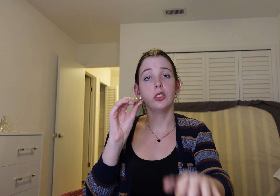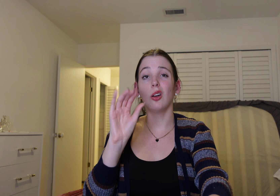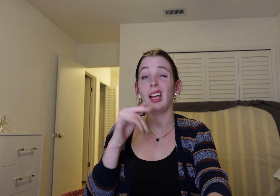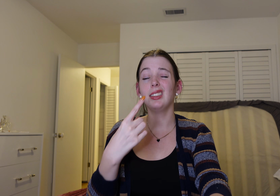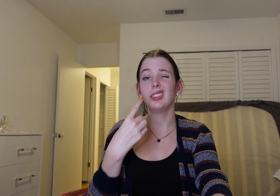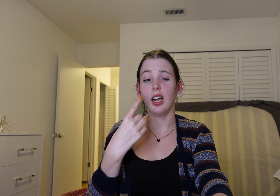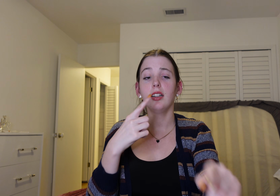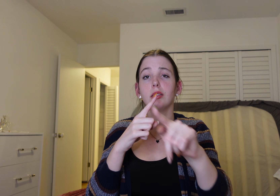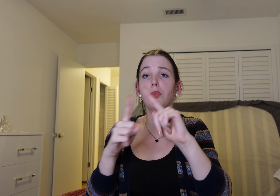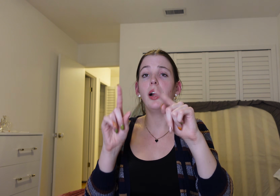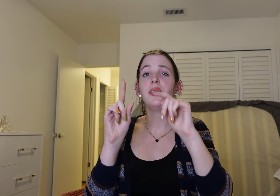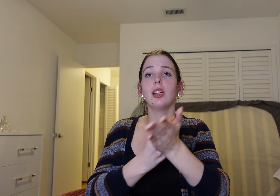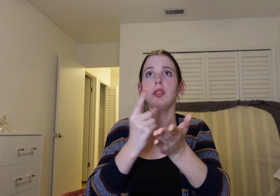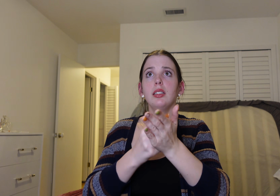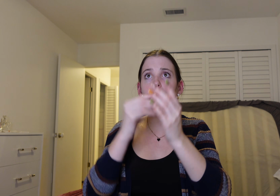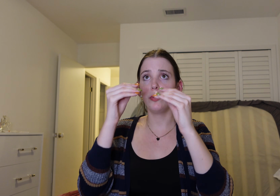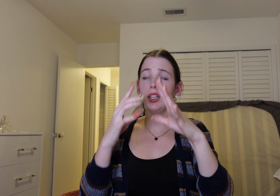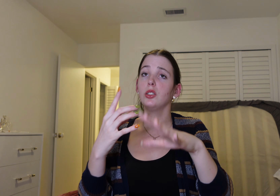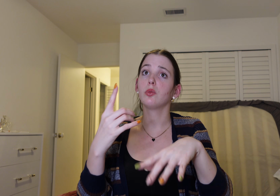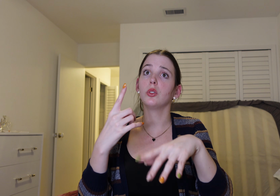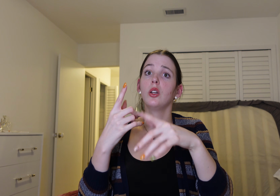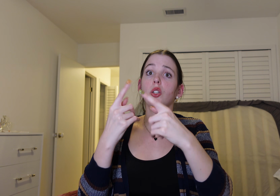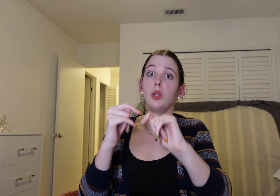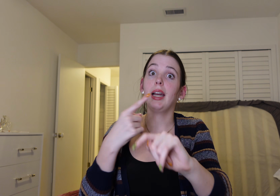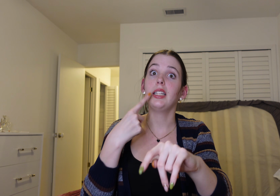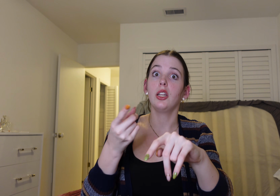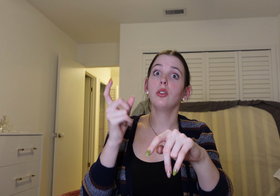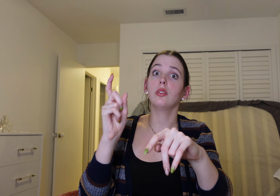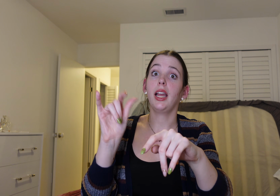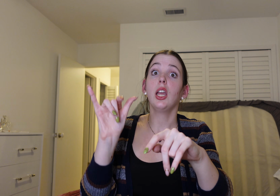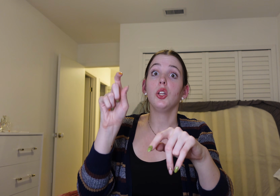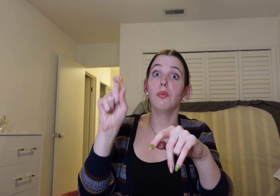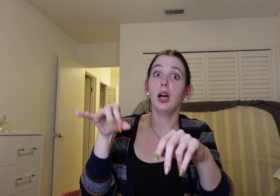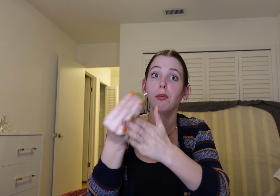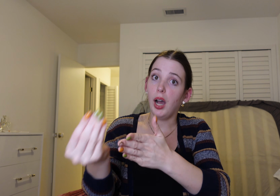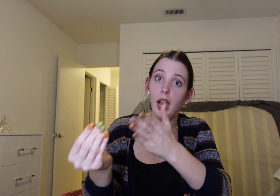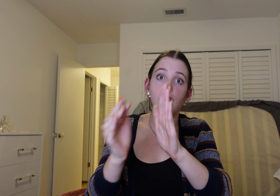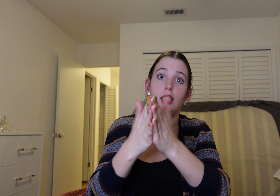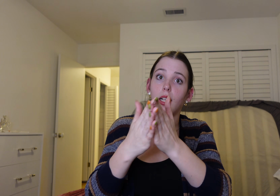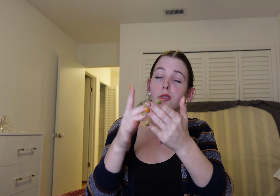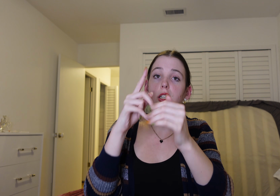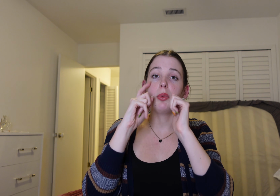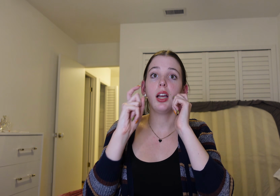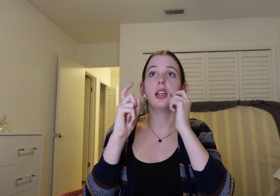so that sucks but sometimes the professors will try to tell you like you must buy the textbook because